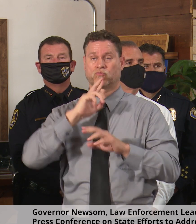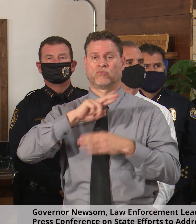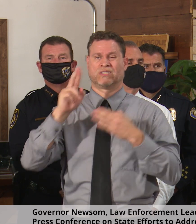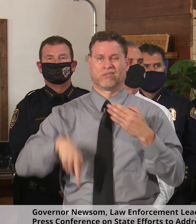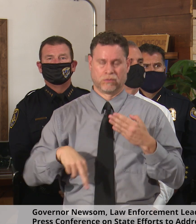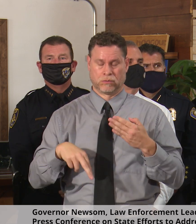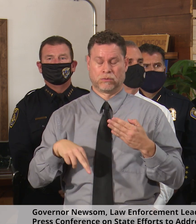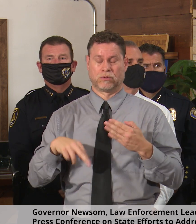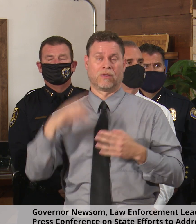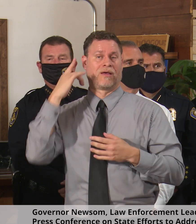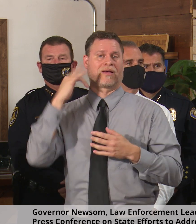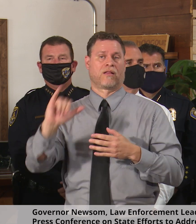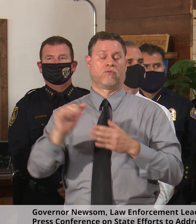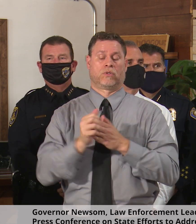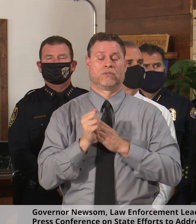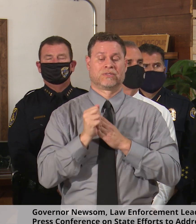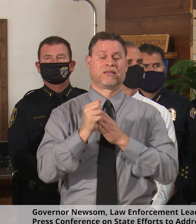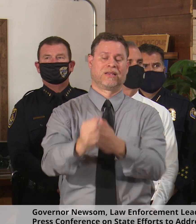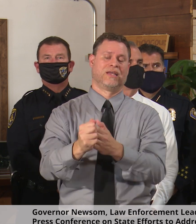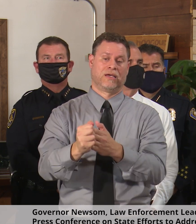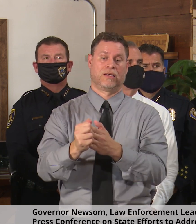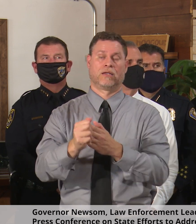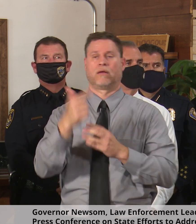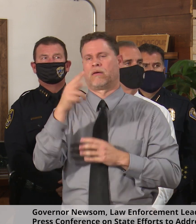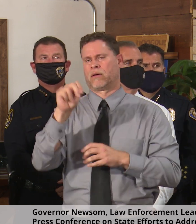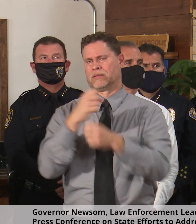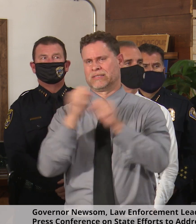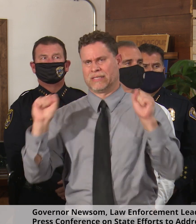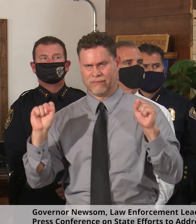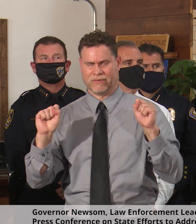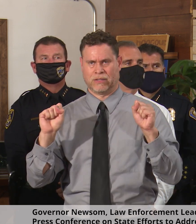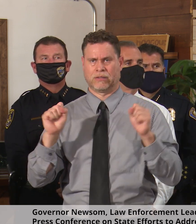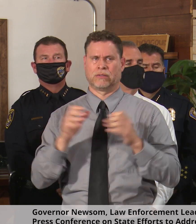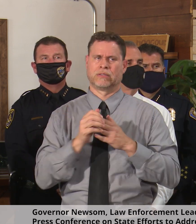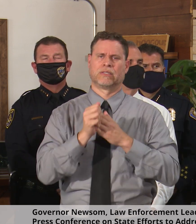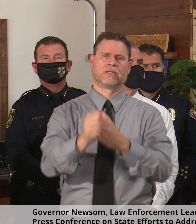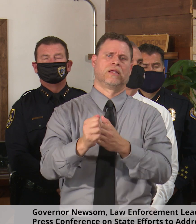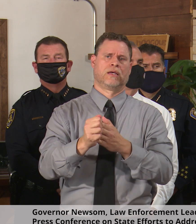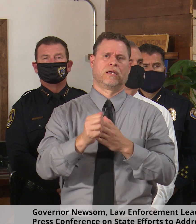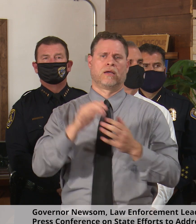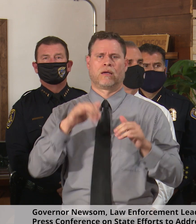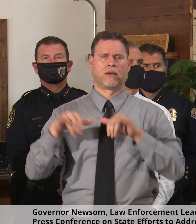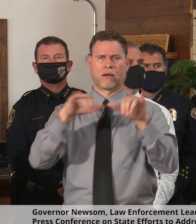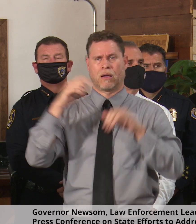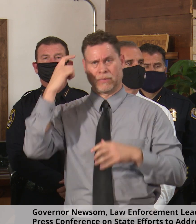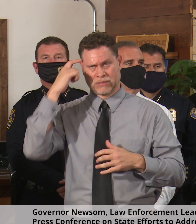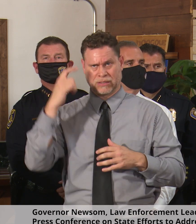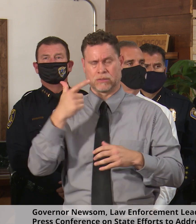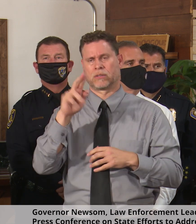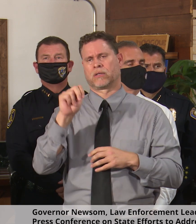California has led in terms of gun safety. It's led in terms of common sense gun safety reform.